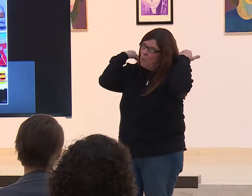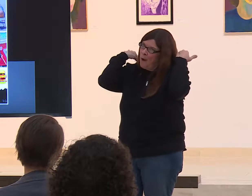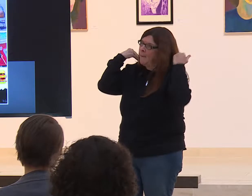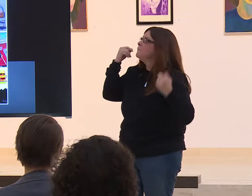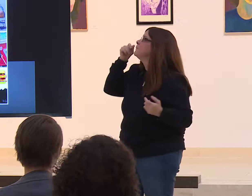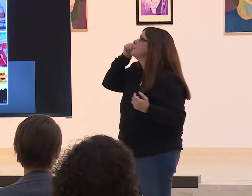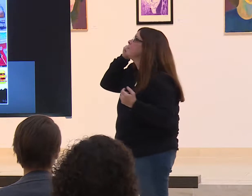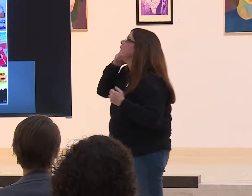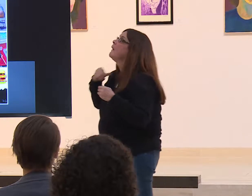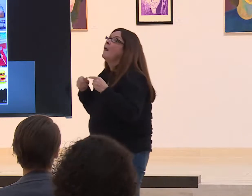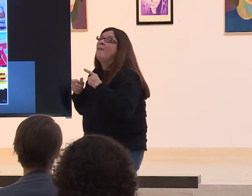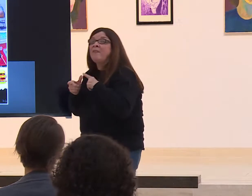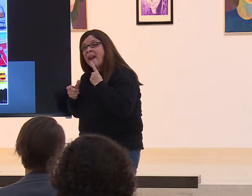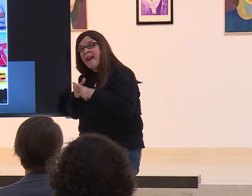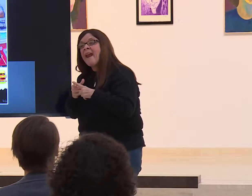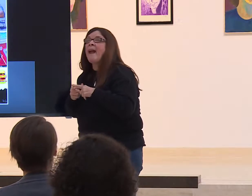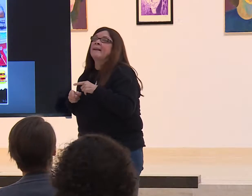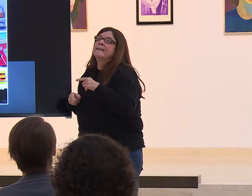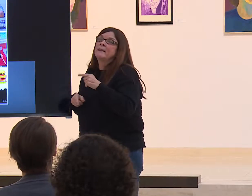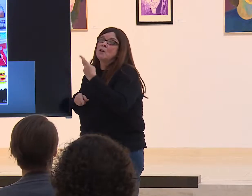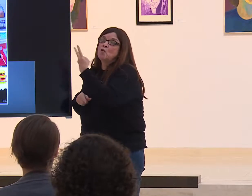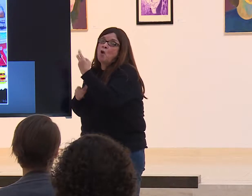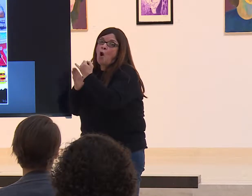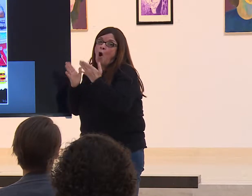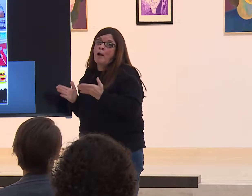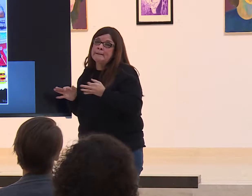they got a little overwhelmed with the challenge.